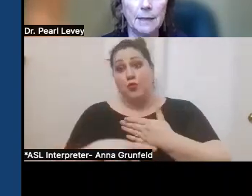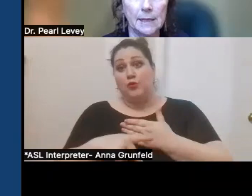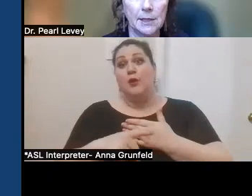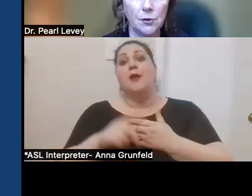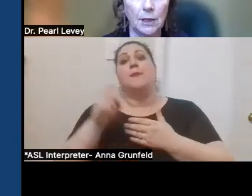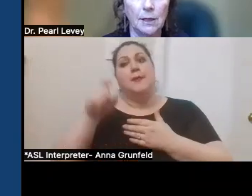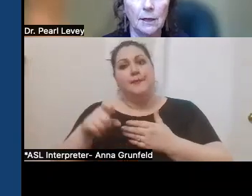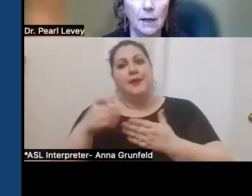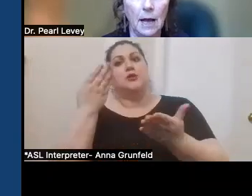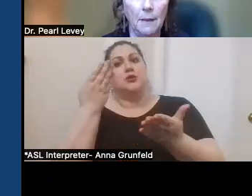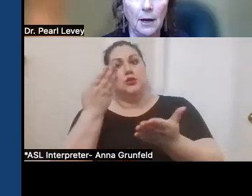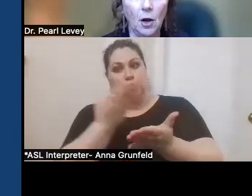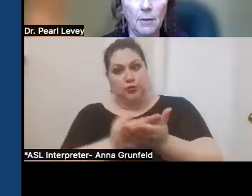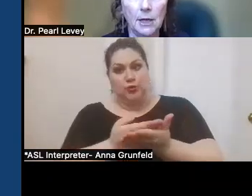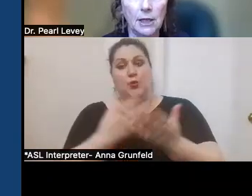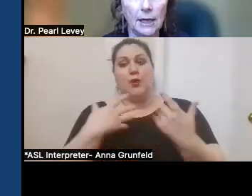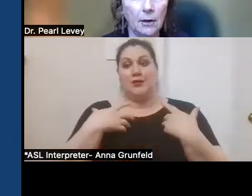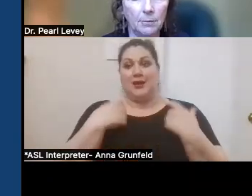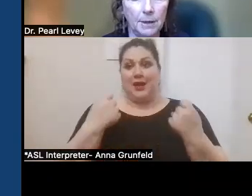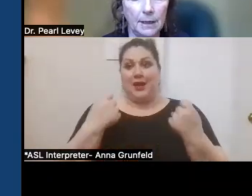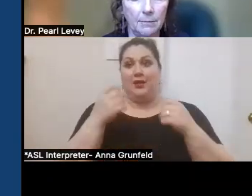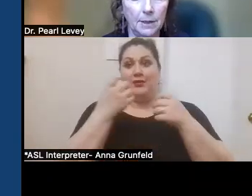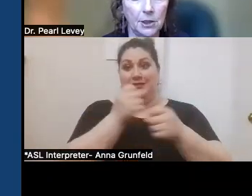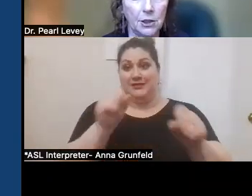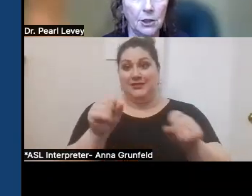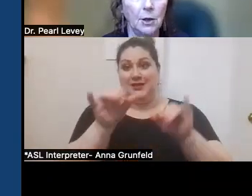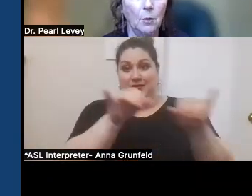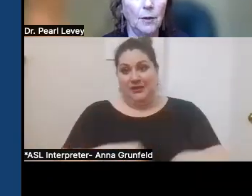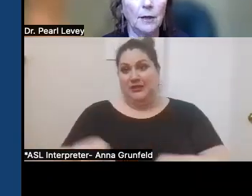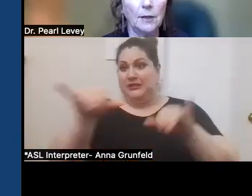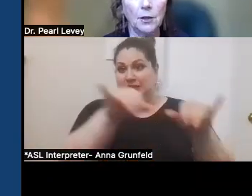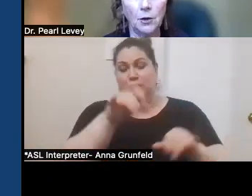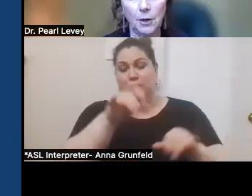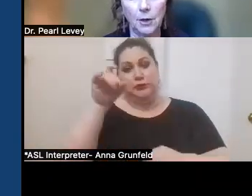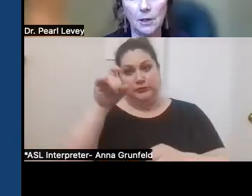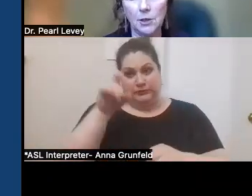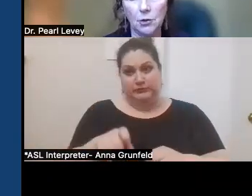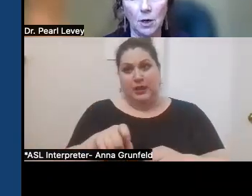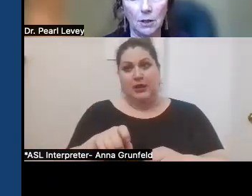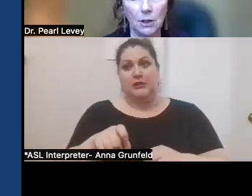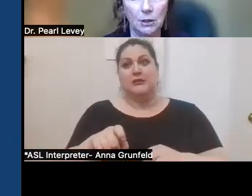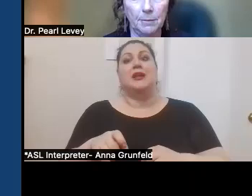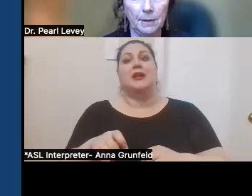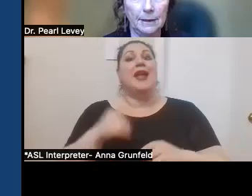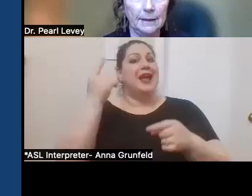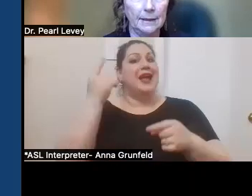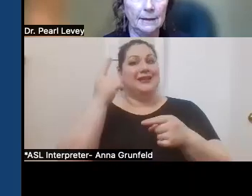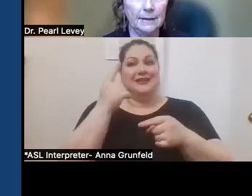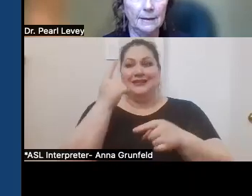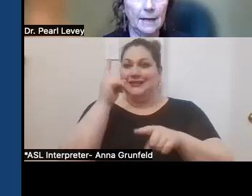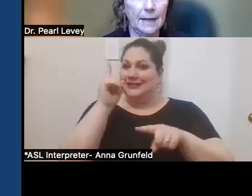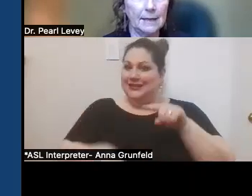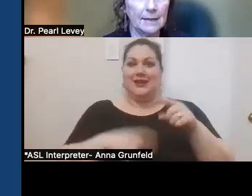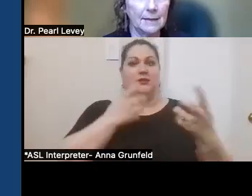necessary and that accommodation cannot be accomplished without incurring undue hardship. Next.